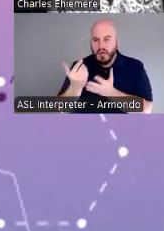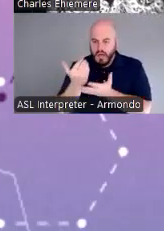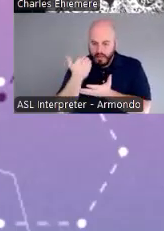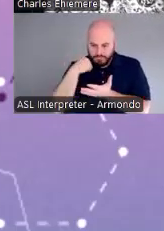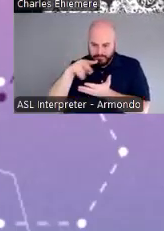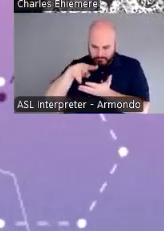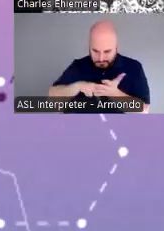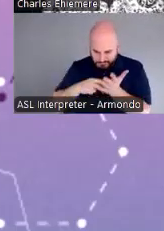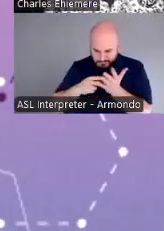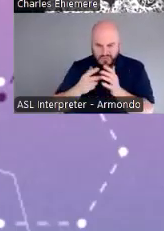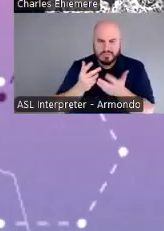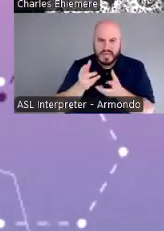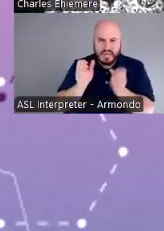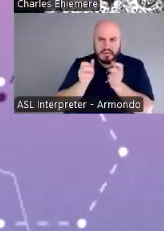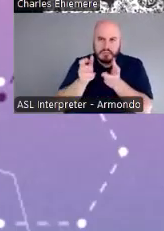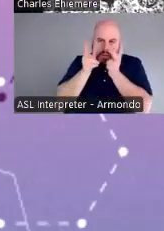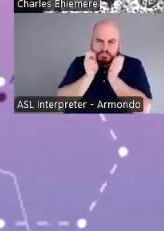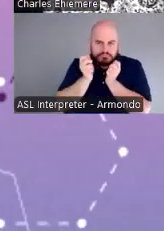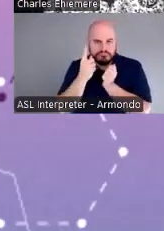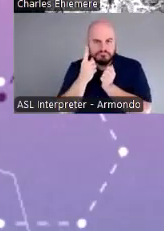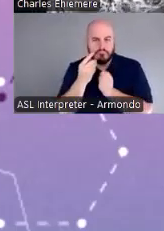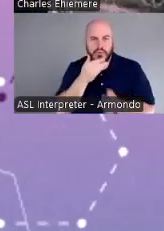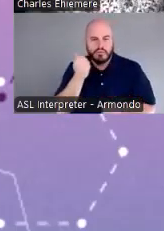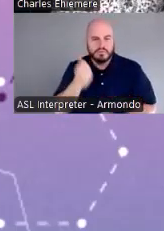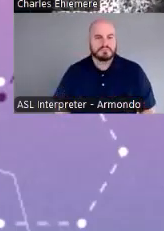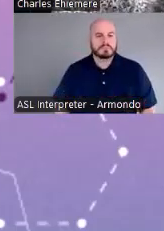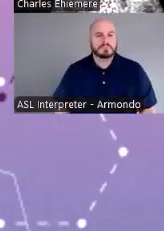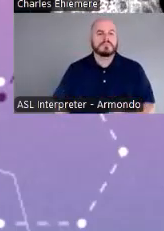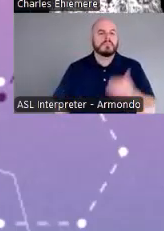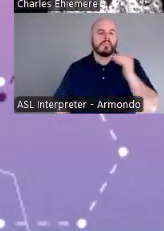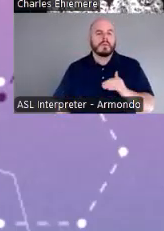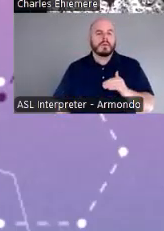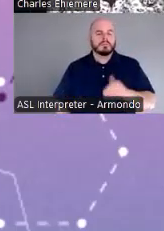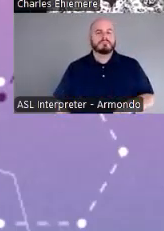In addressing misinformation, we use these AI systems